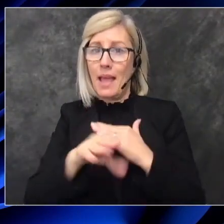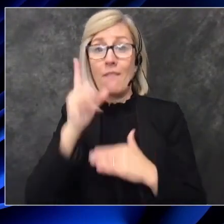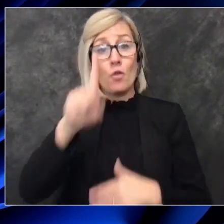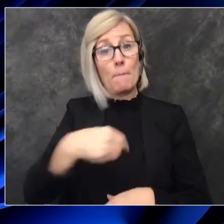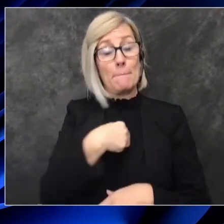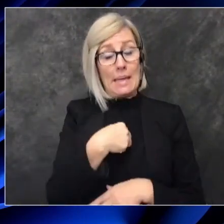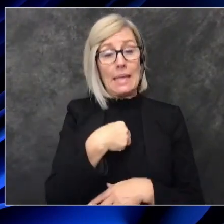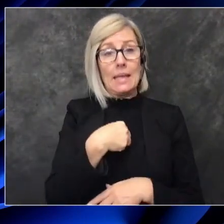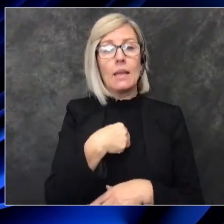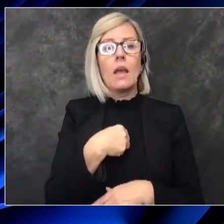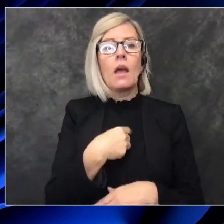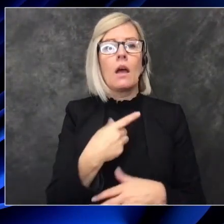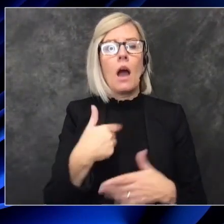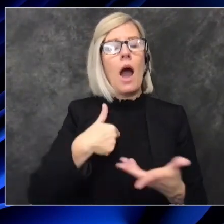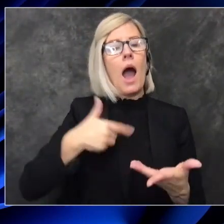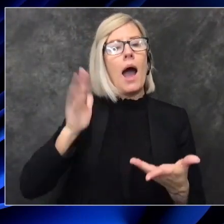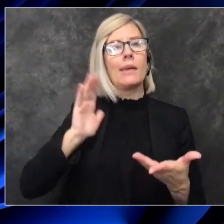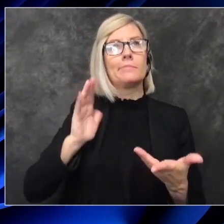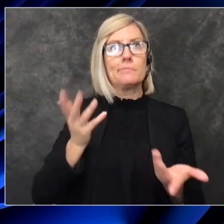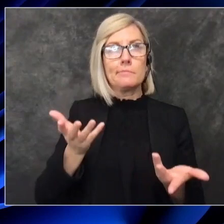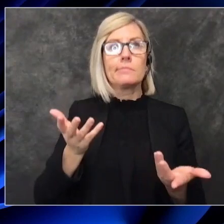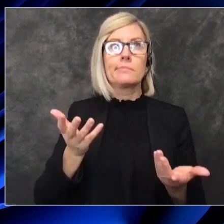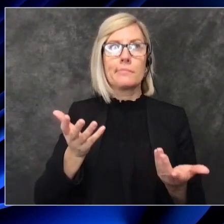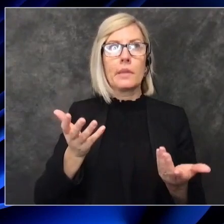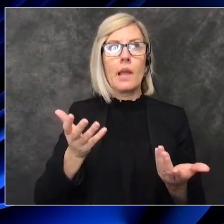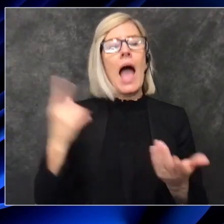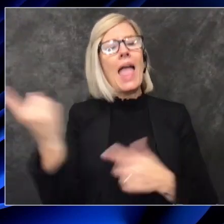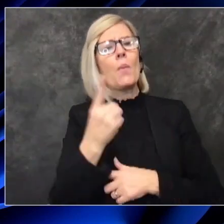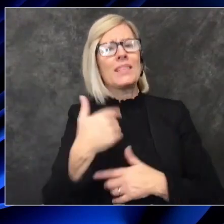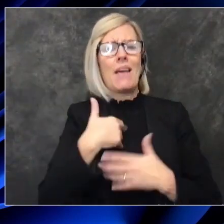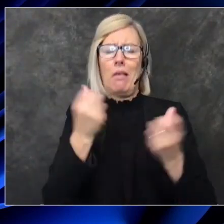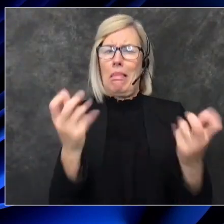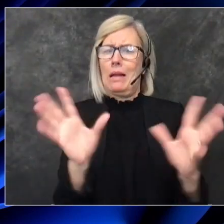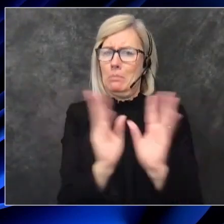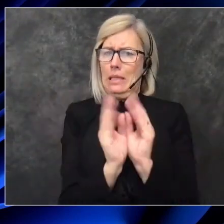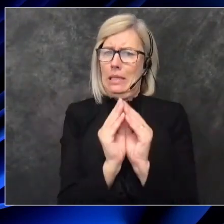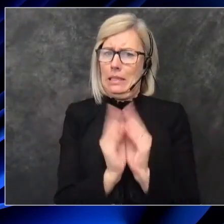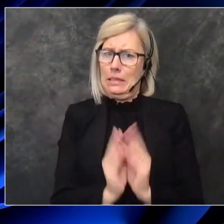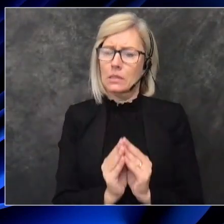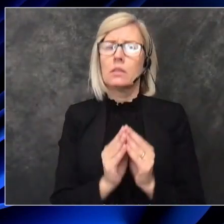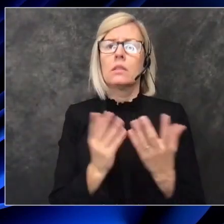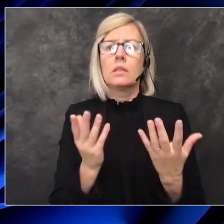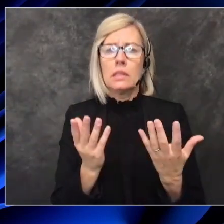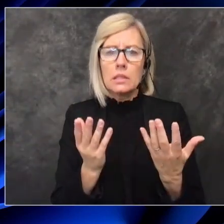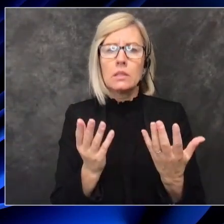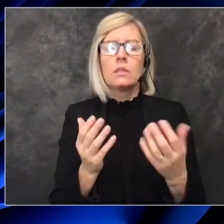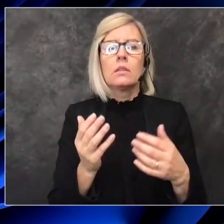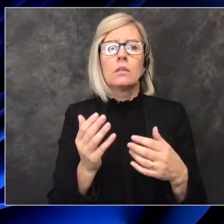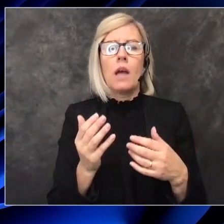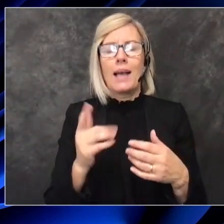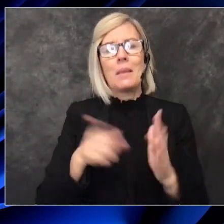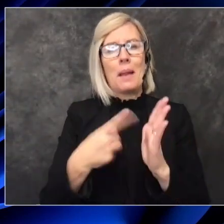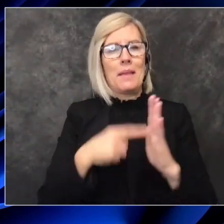I used to say I always have a ton of meetings and I shouldn't have a contest with myself to see if I could have the most meetings each week,